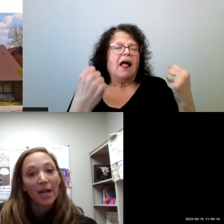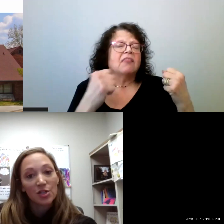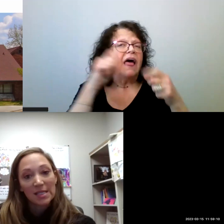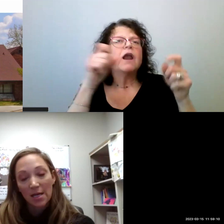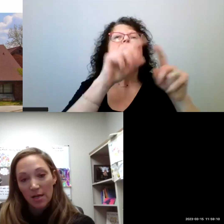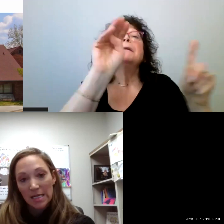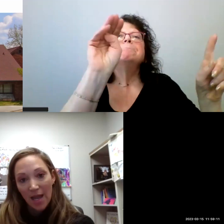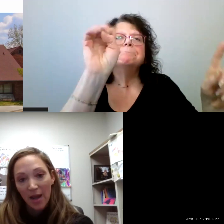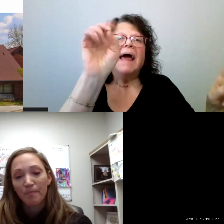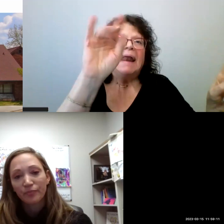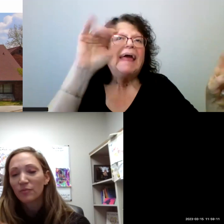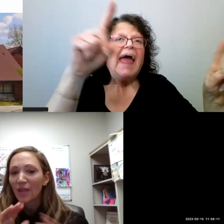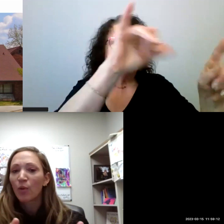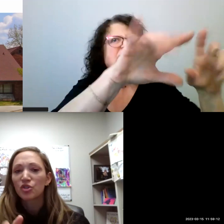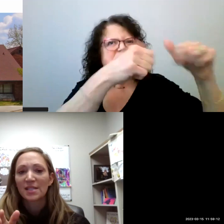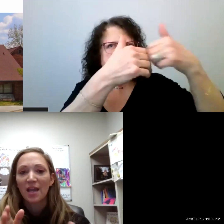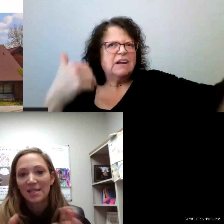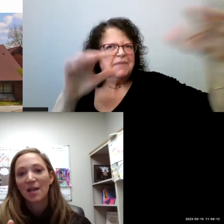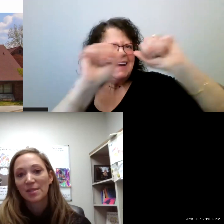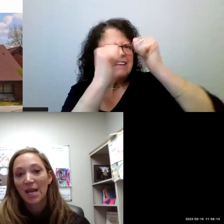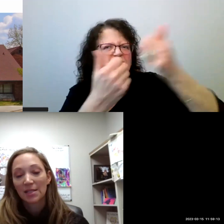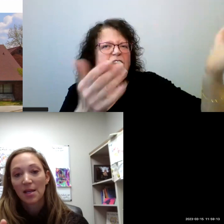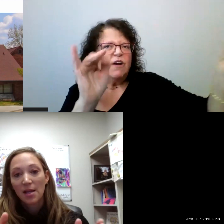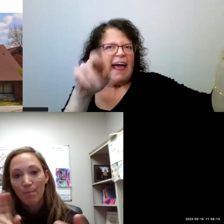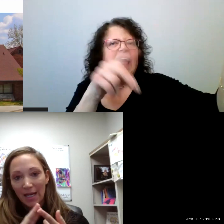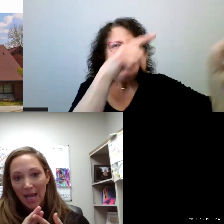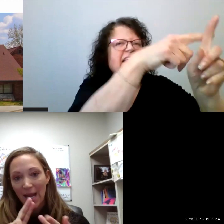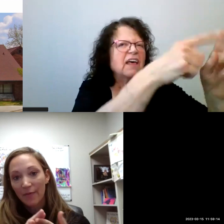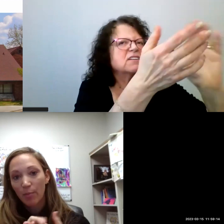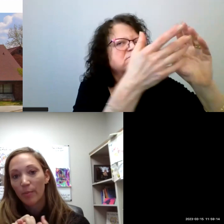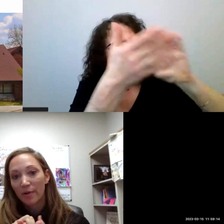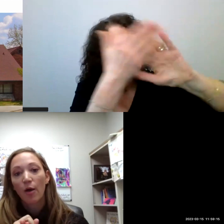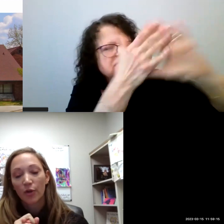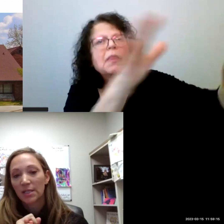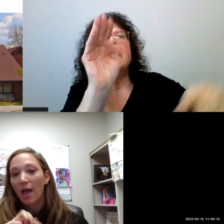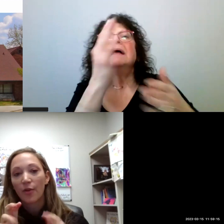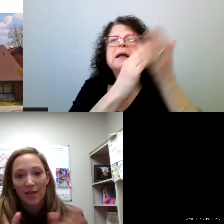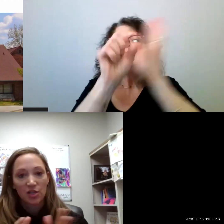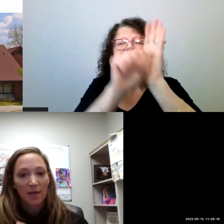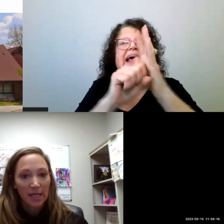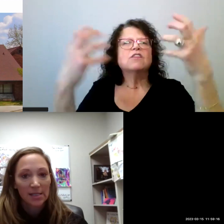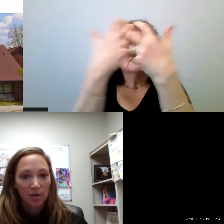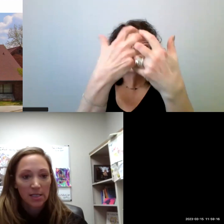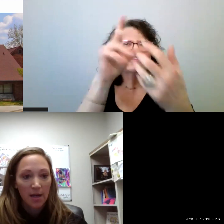other agency here in Indiana. I will just say in some states Medicaid and the Department of Health are together. That's just not the case here in